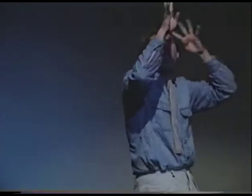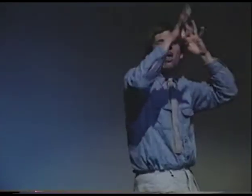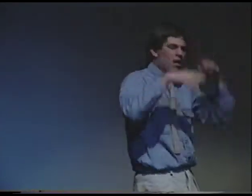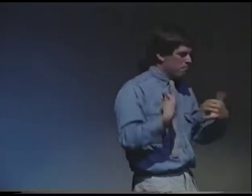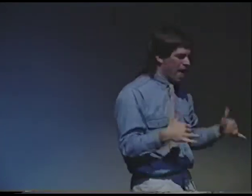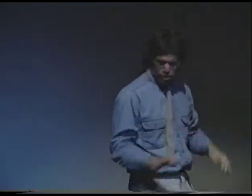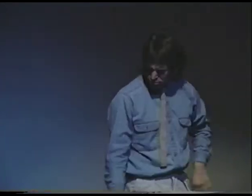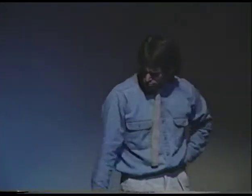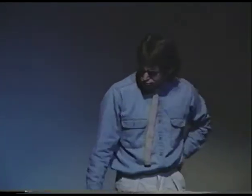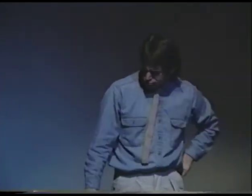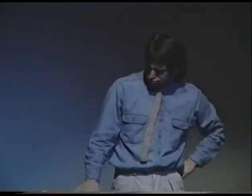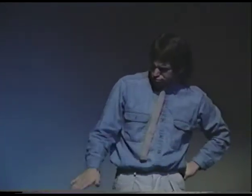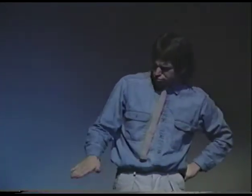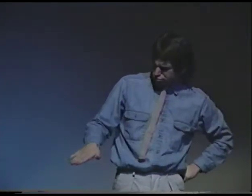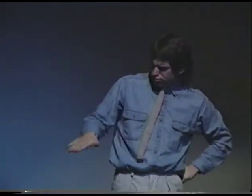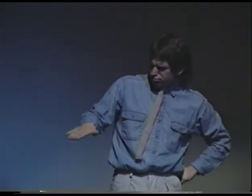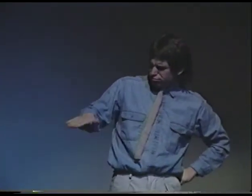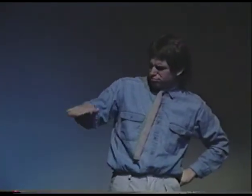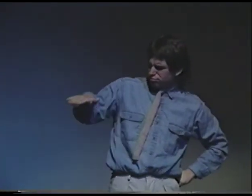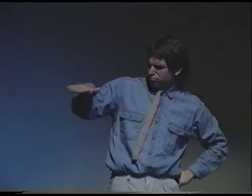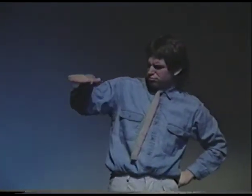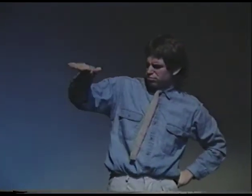I made up my friends.